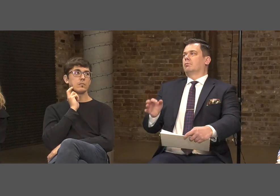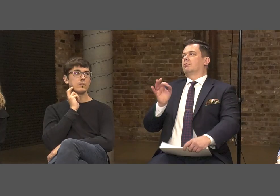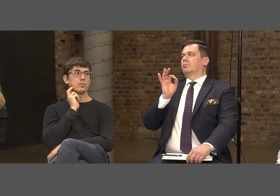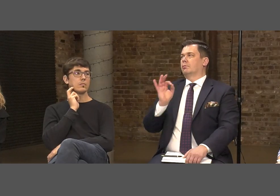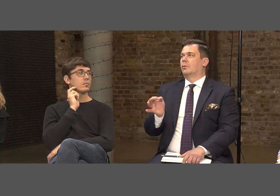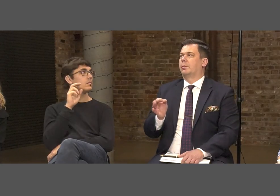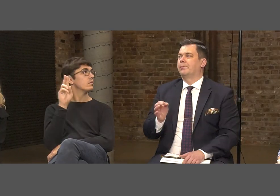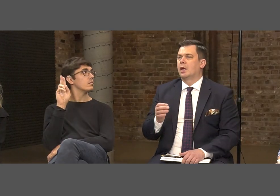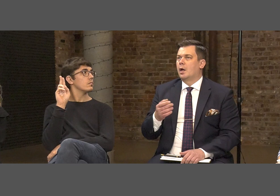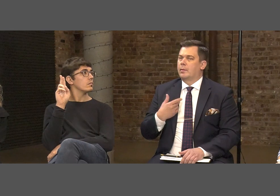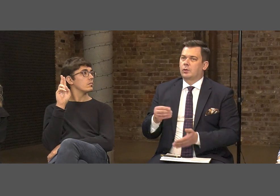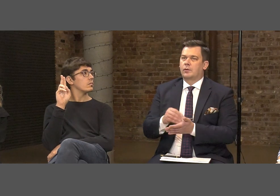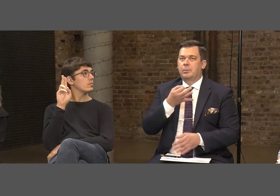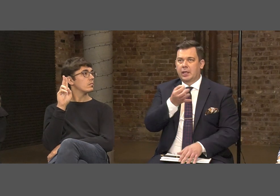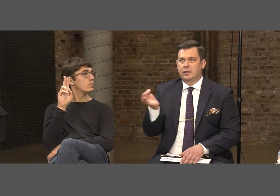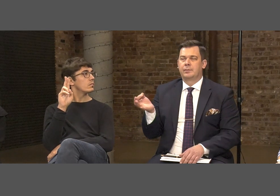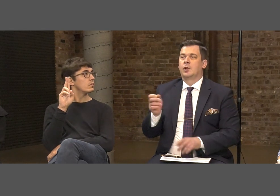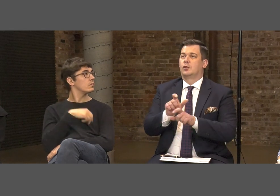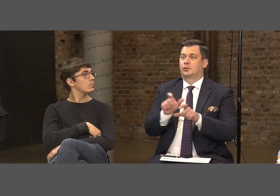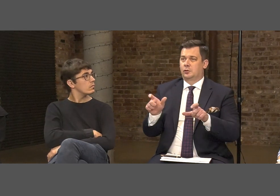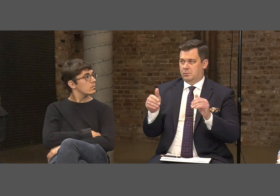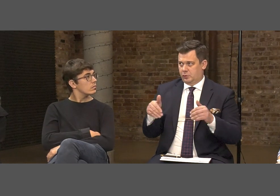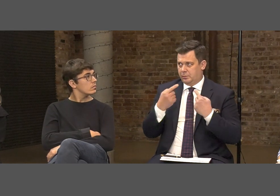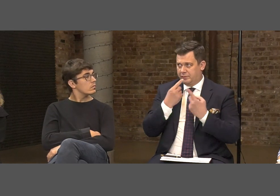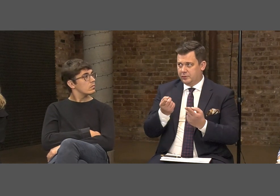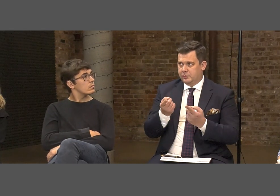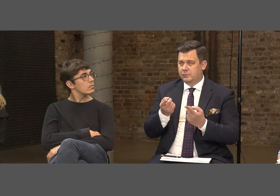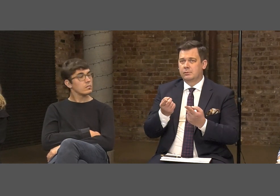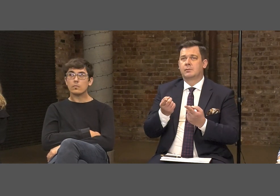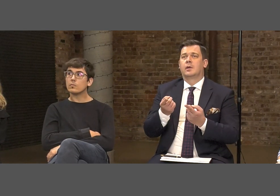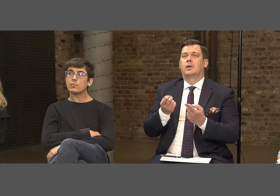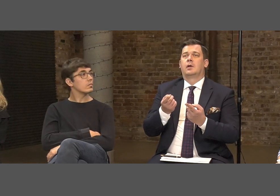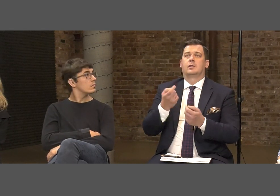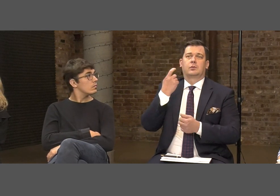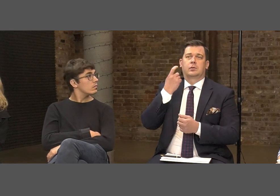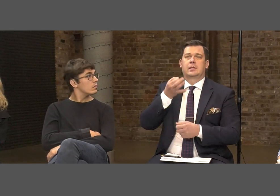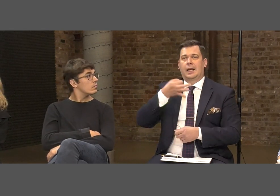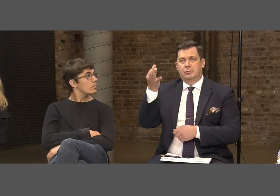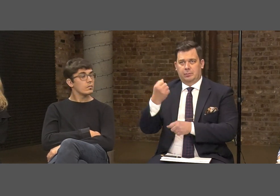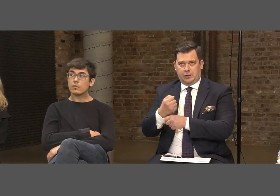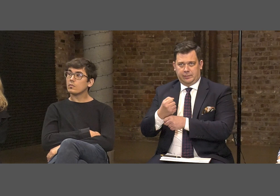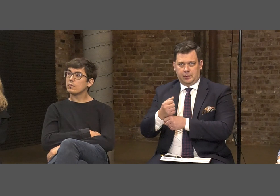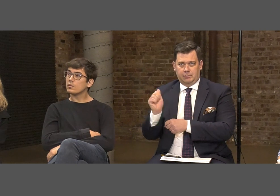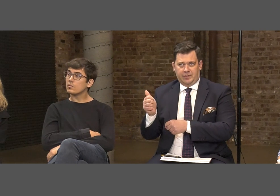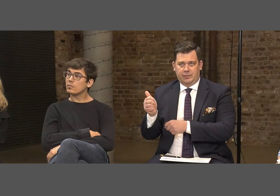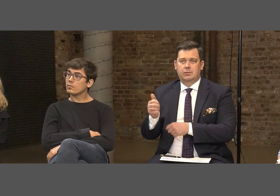[Tomasz]: Okay. I have an additional question: Is it fair to say that hearing people are better workers, professionals,